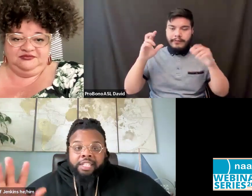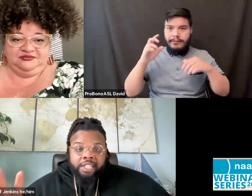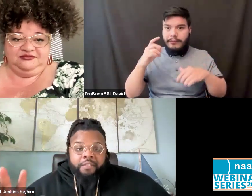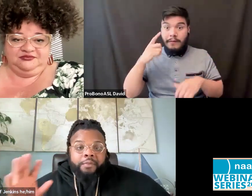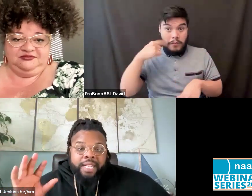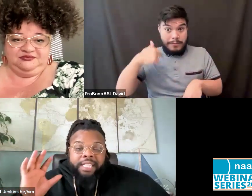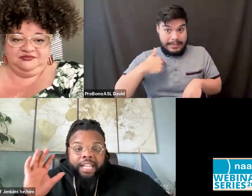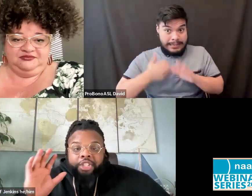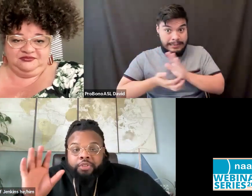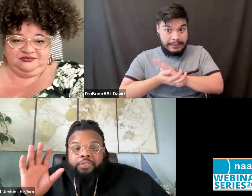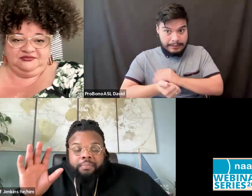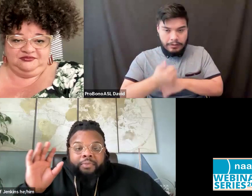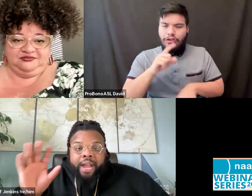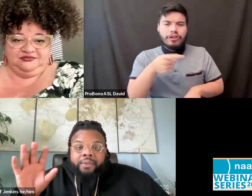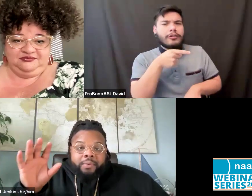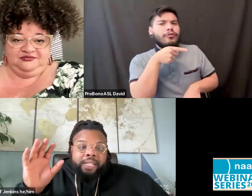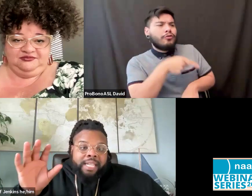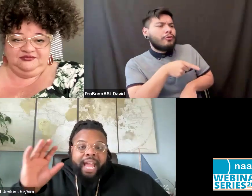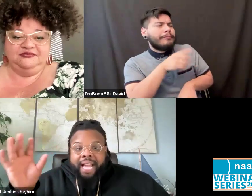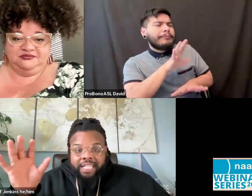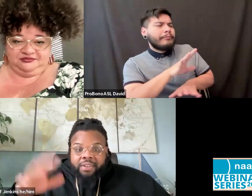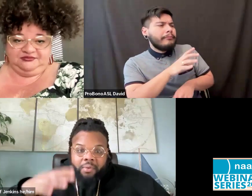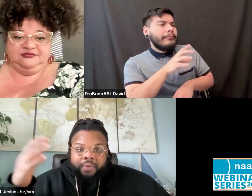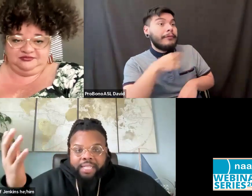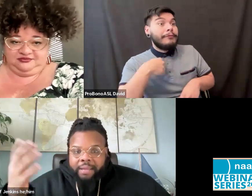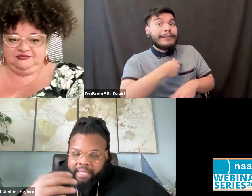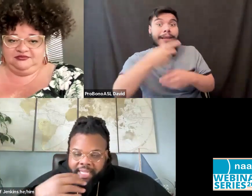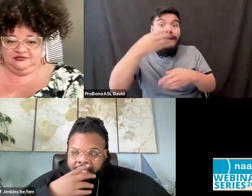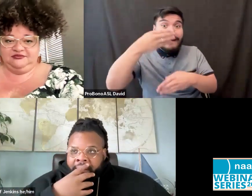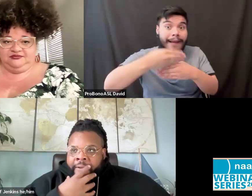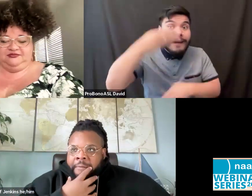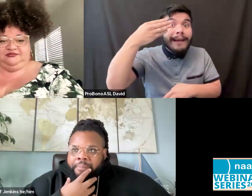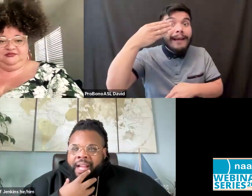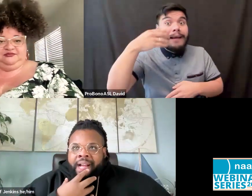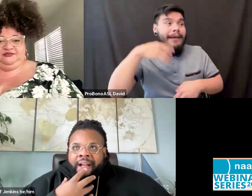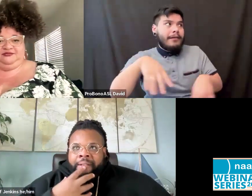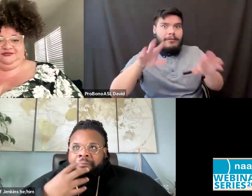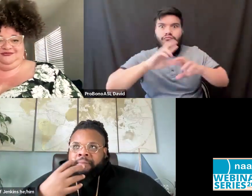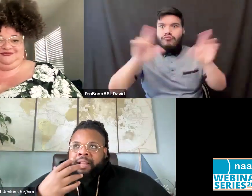just we just need you to be ready when we say action or when we say please.